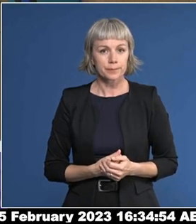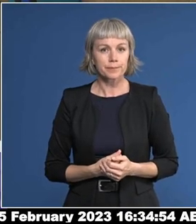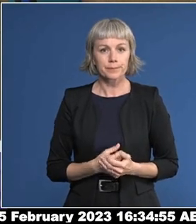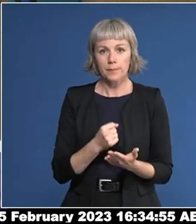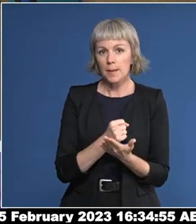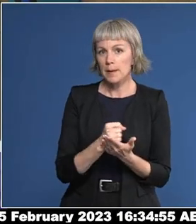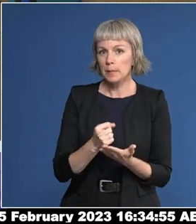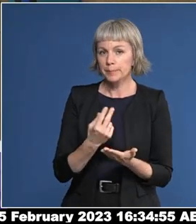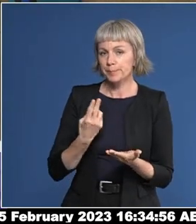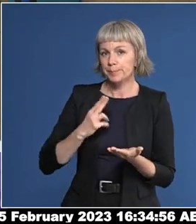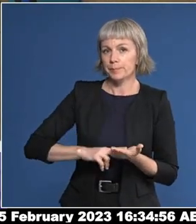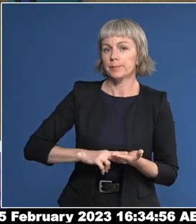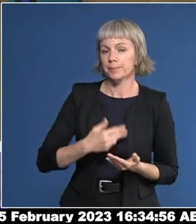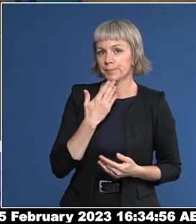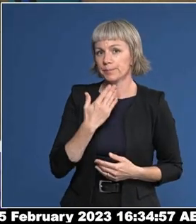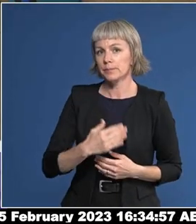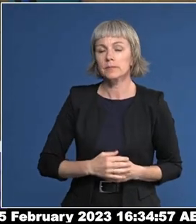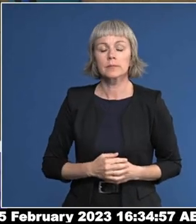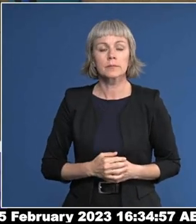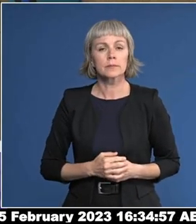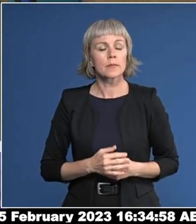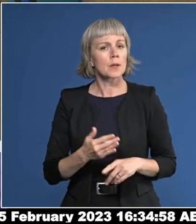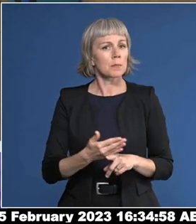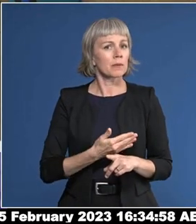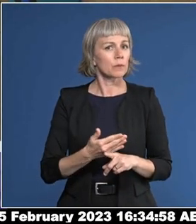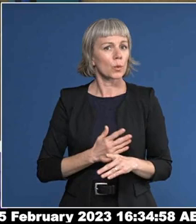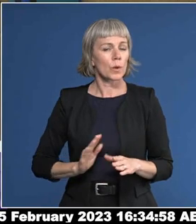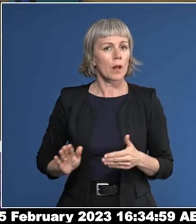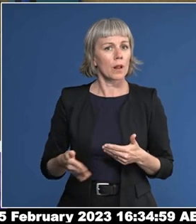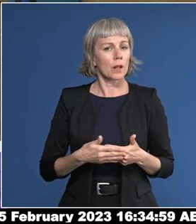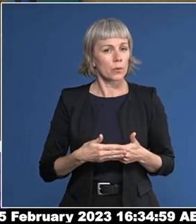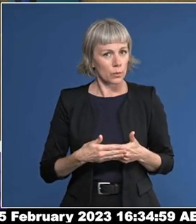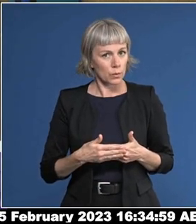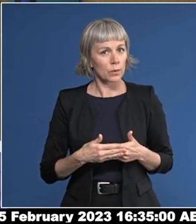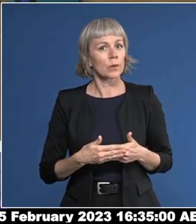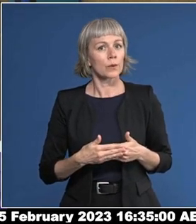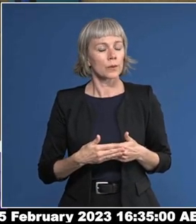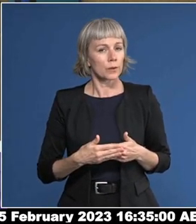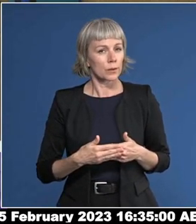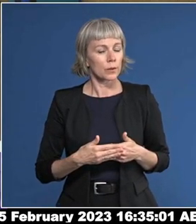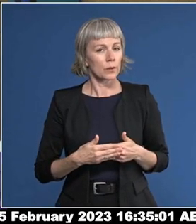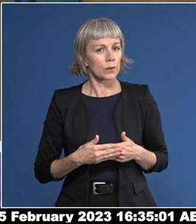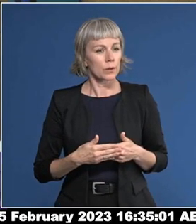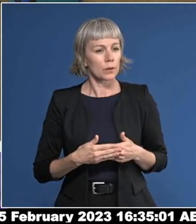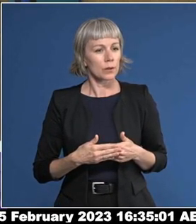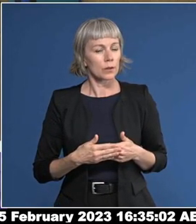Thank you. Before we conclude, I will just formalise the discussions that I had with two of the